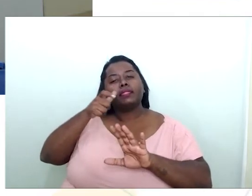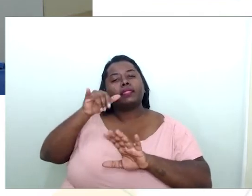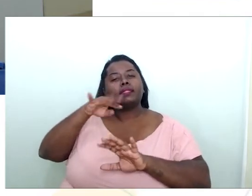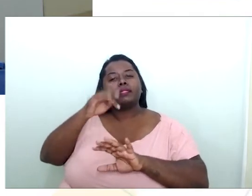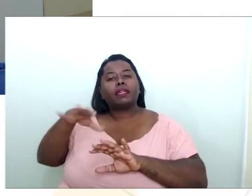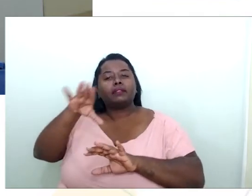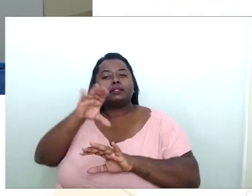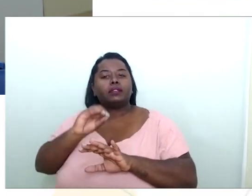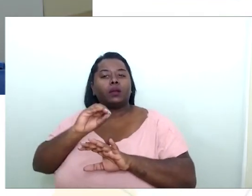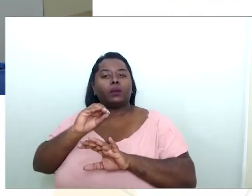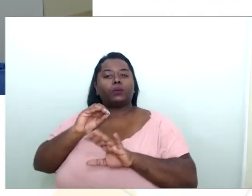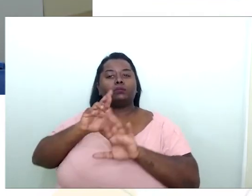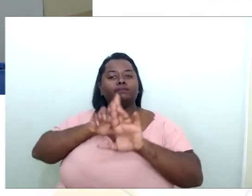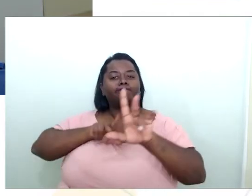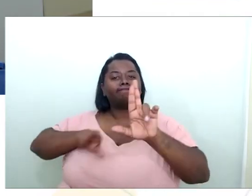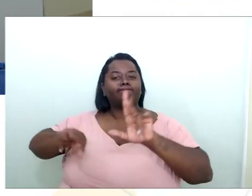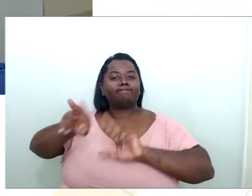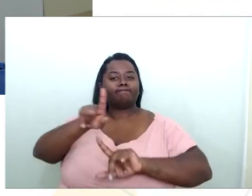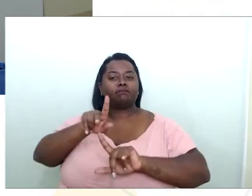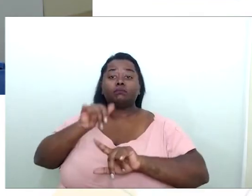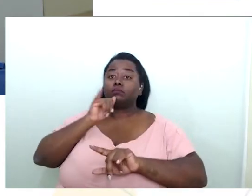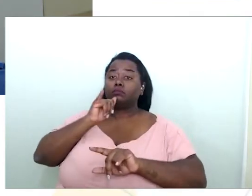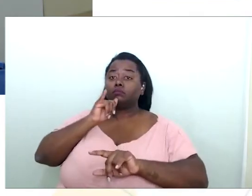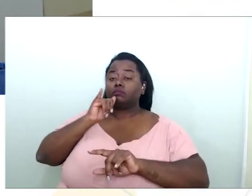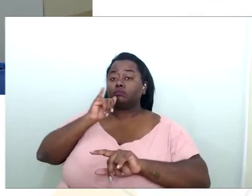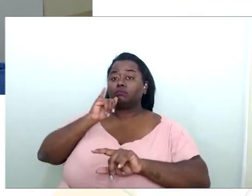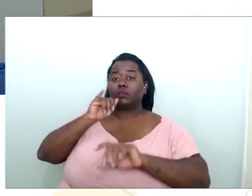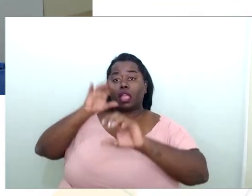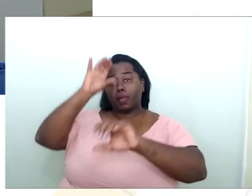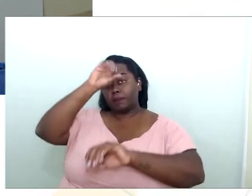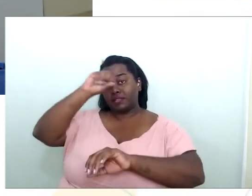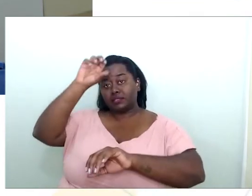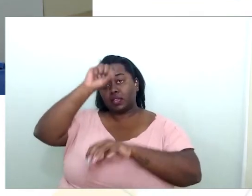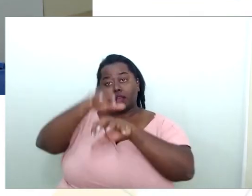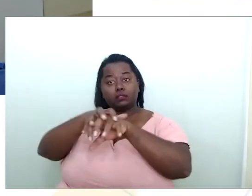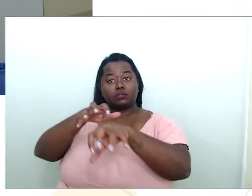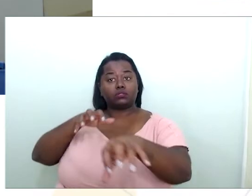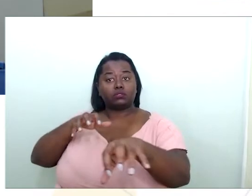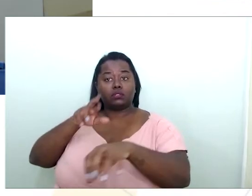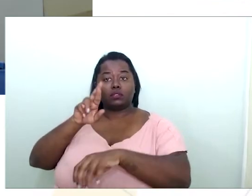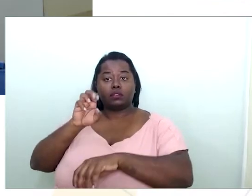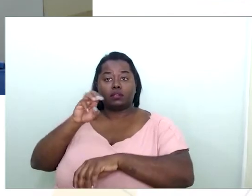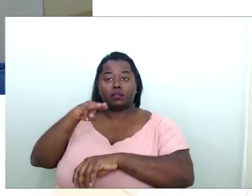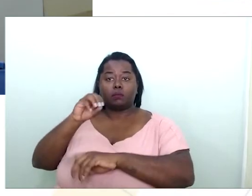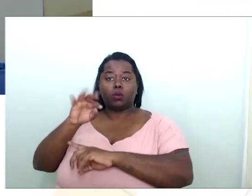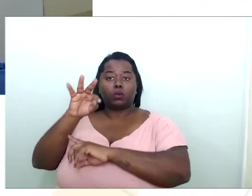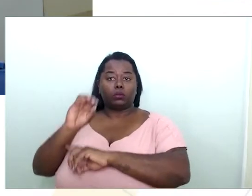comes to my mind is this idea of remote learning right now you and I have been